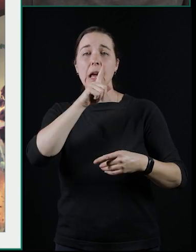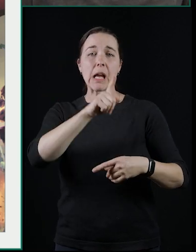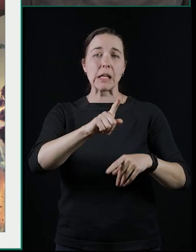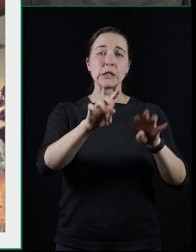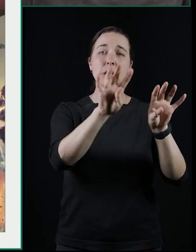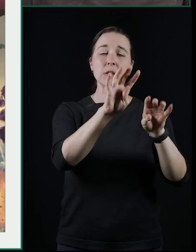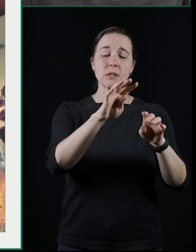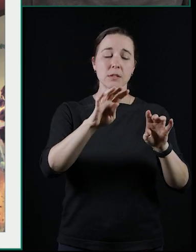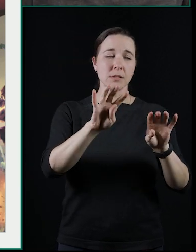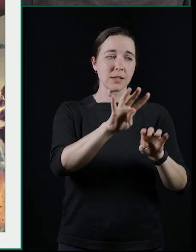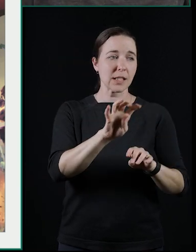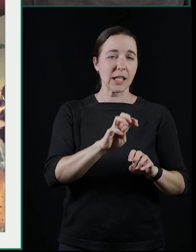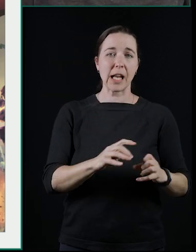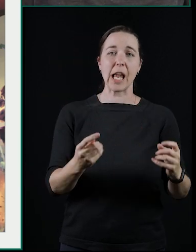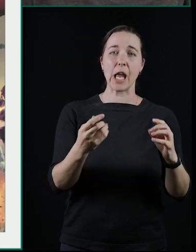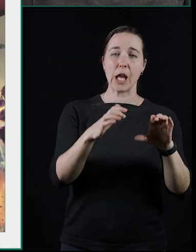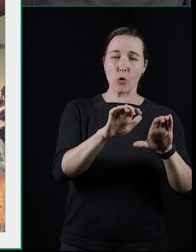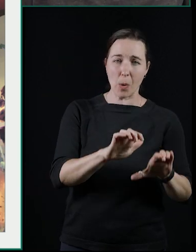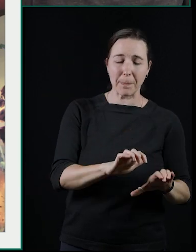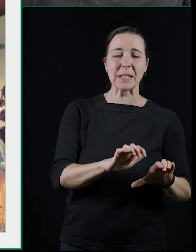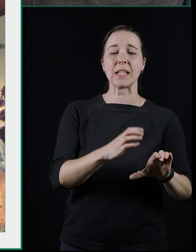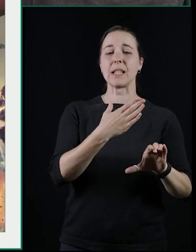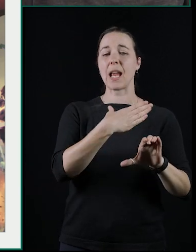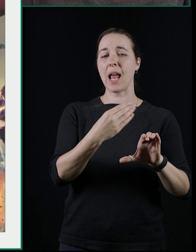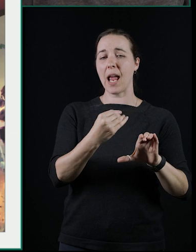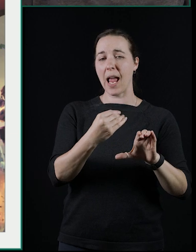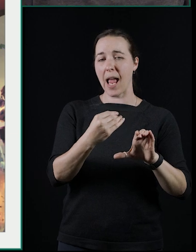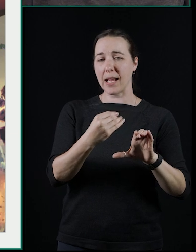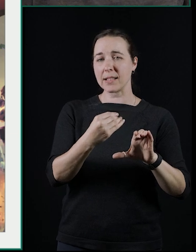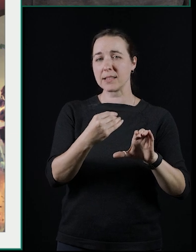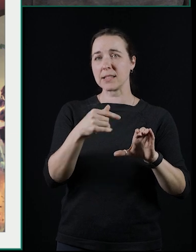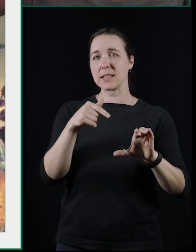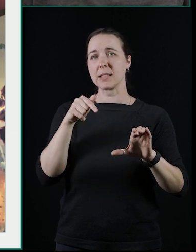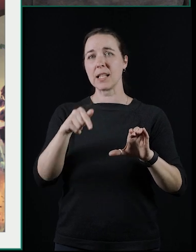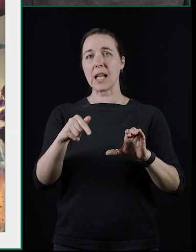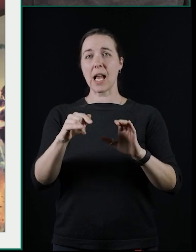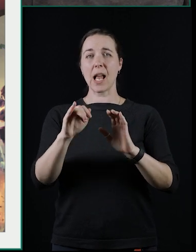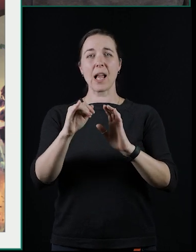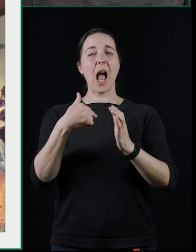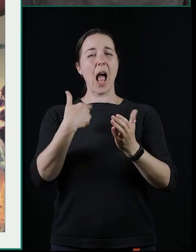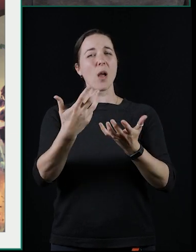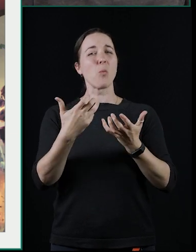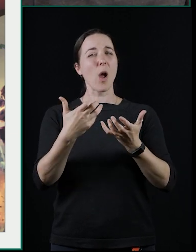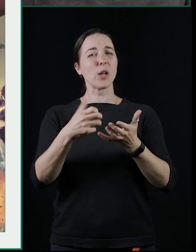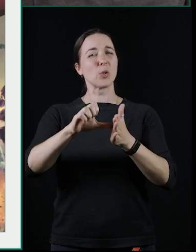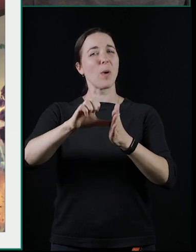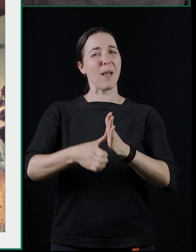cross network, cross-platform. Federated identity is something that I want to highlight,